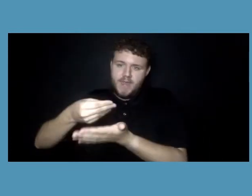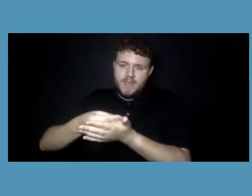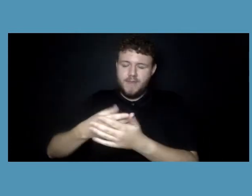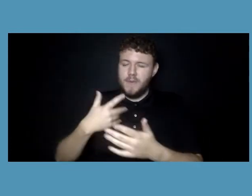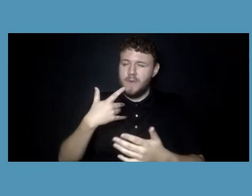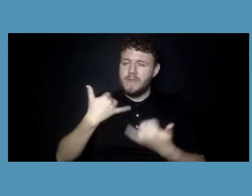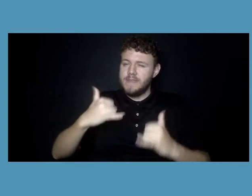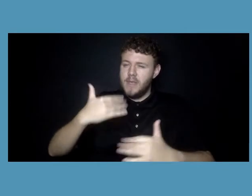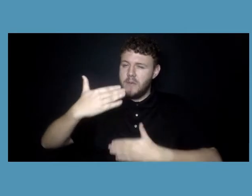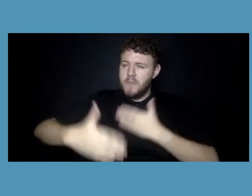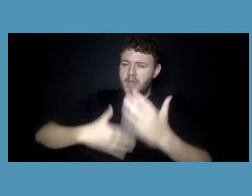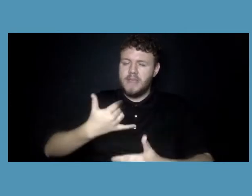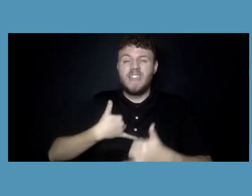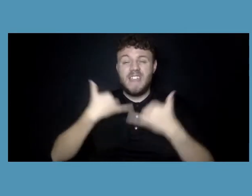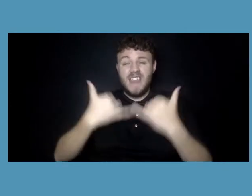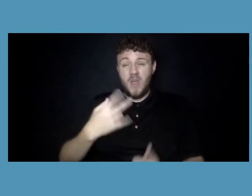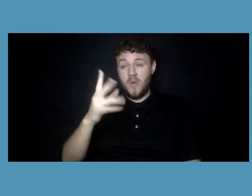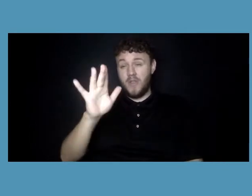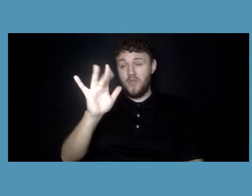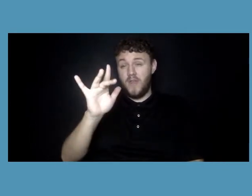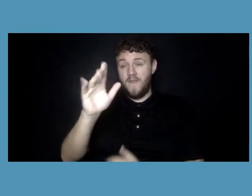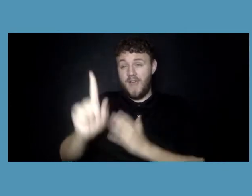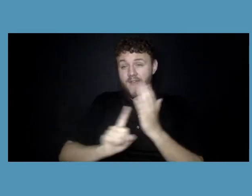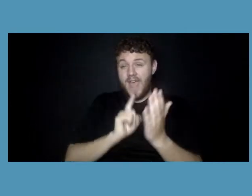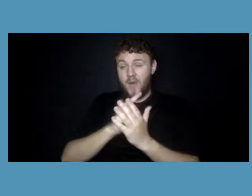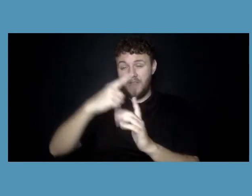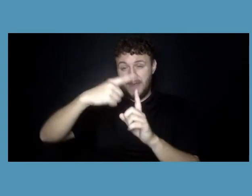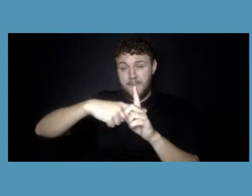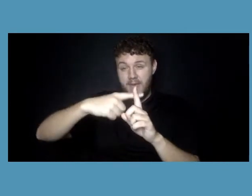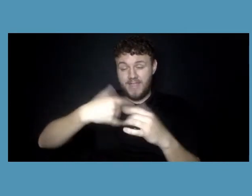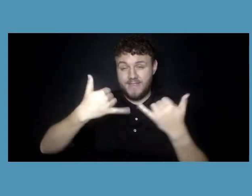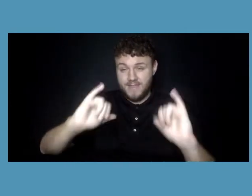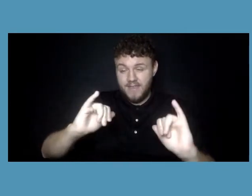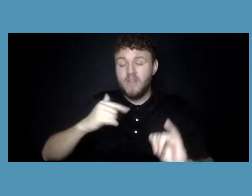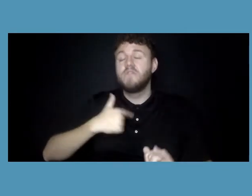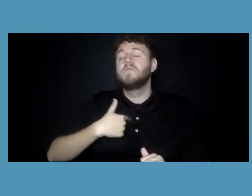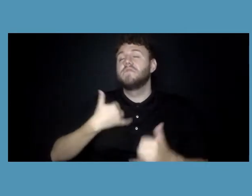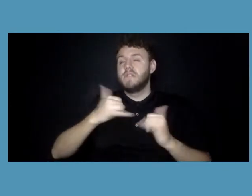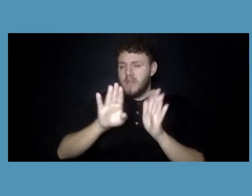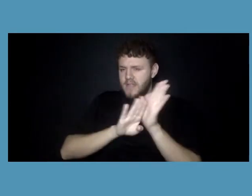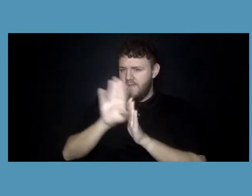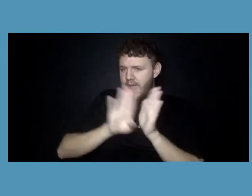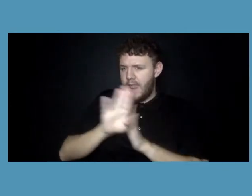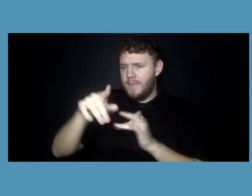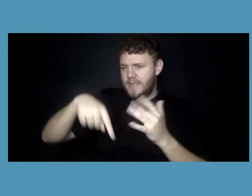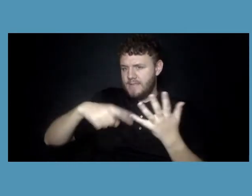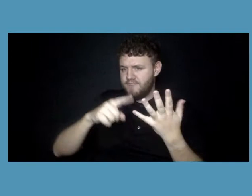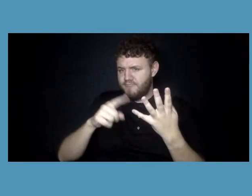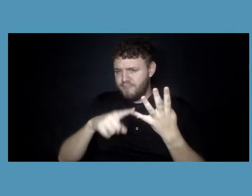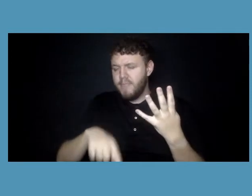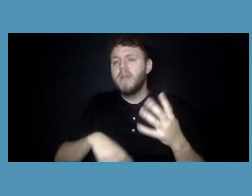working 25 hours a month so it is still a process we are developing. But at this point